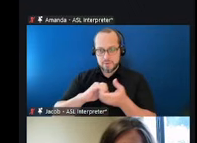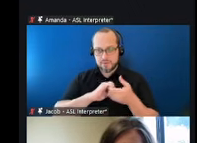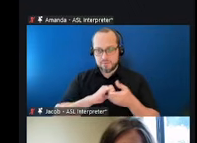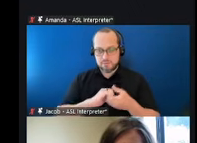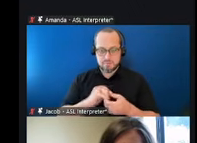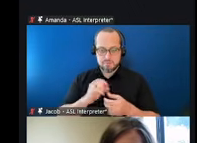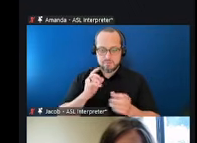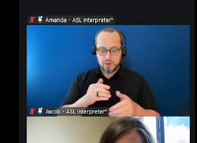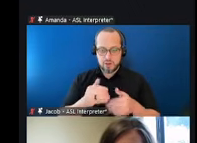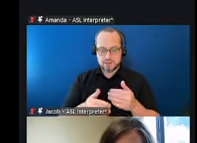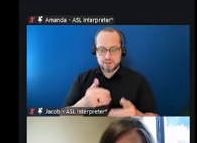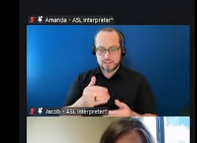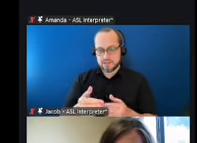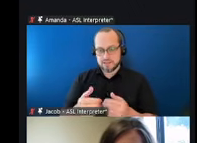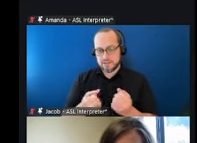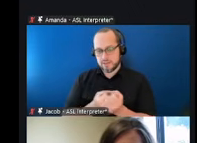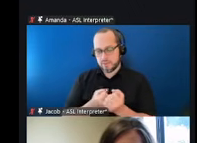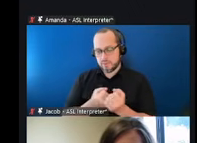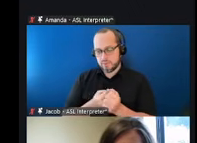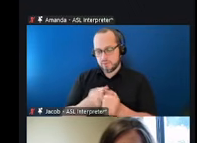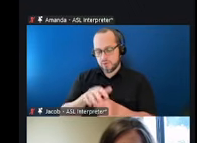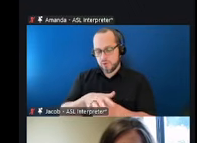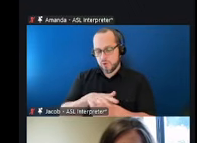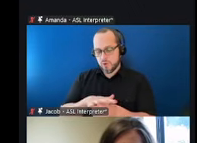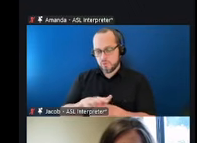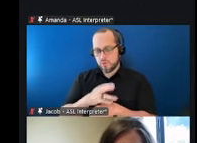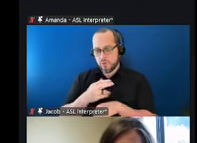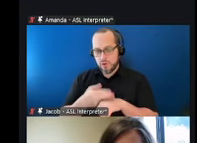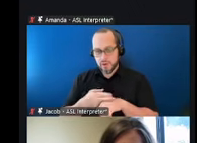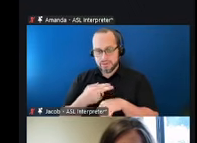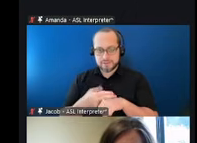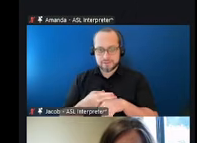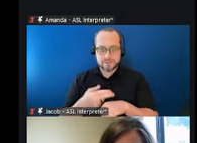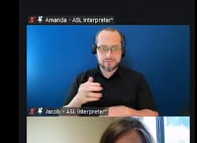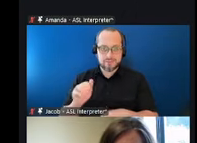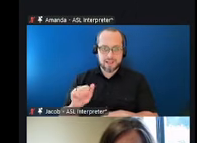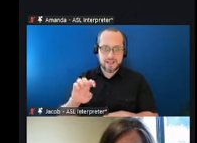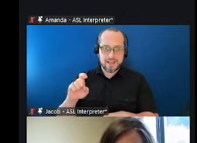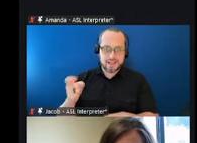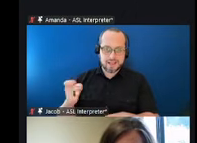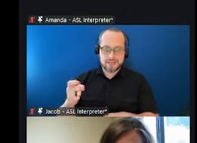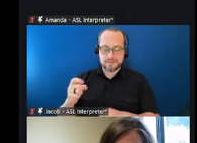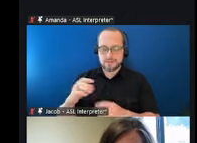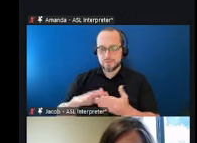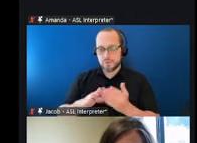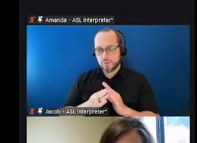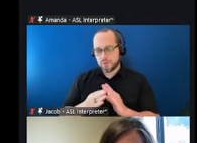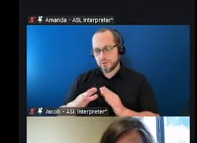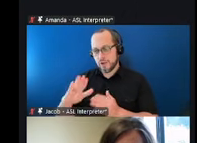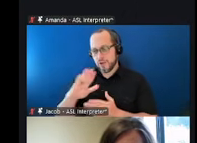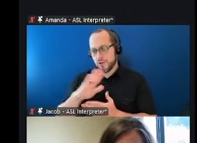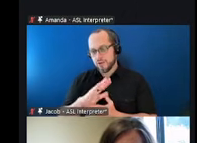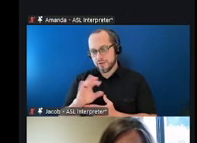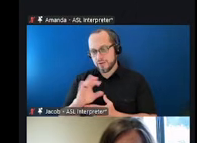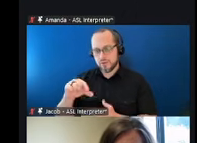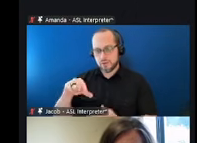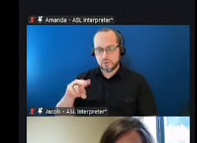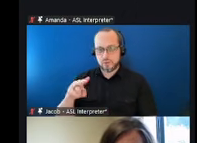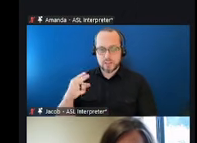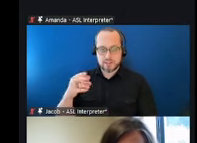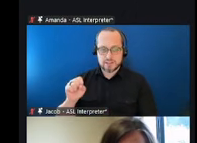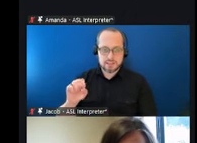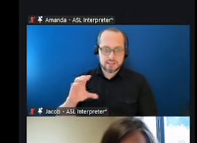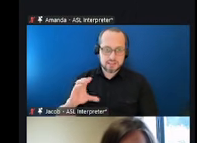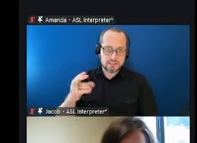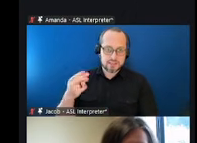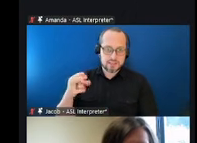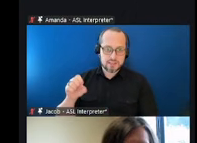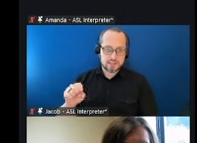from local health systems, hospitals, um, ack colleges, FQC's, CHC's and community members.